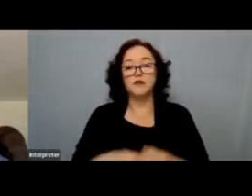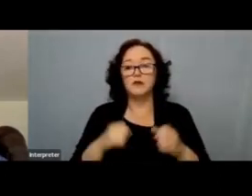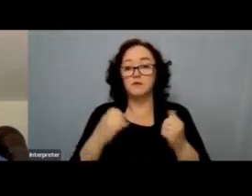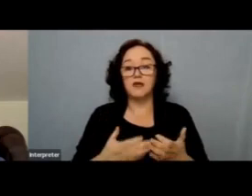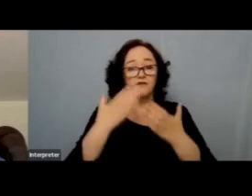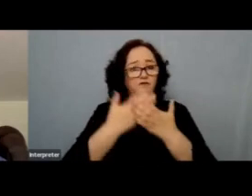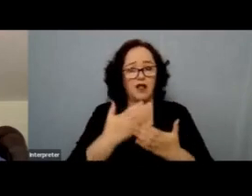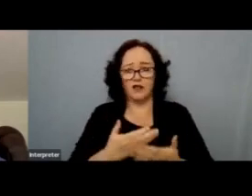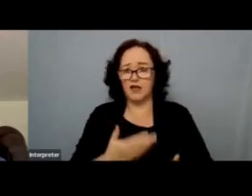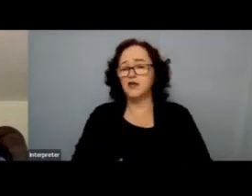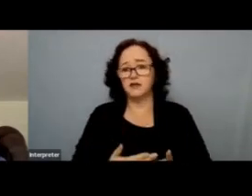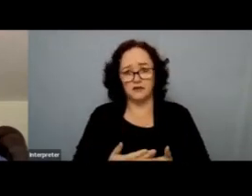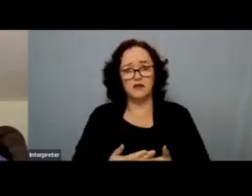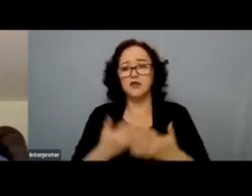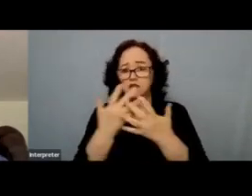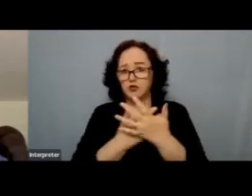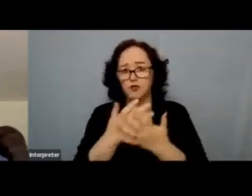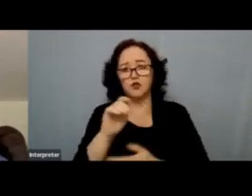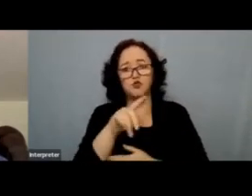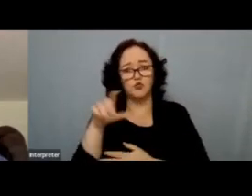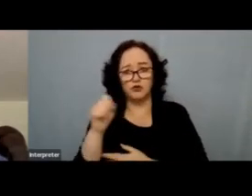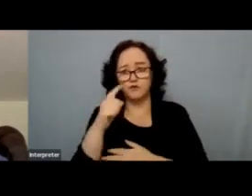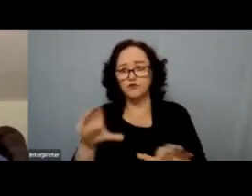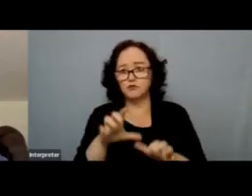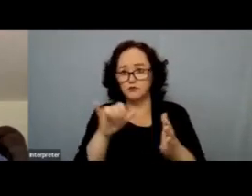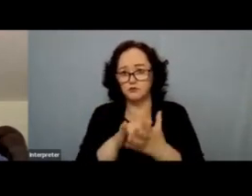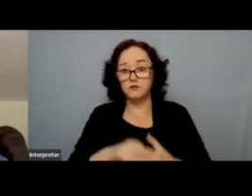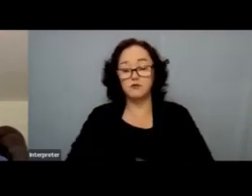screening tools available for doing this. The most recent, the